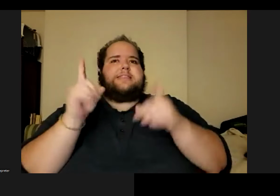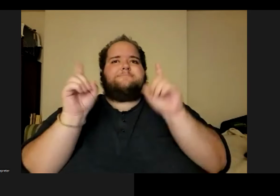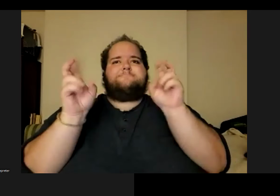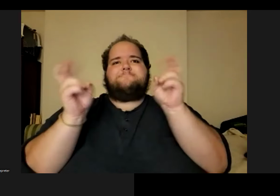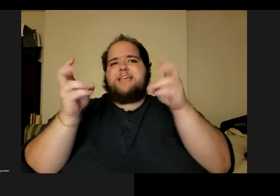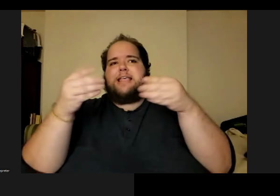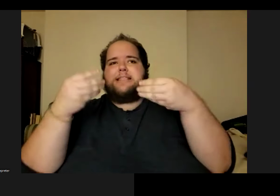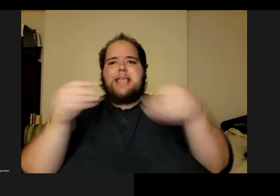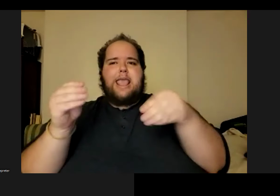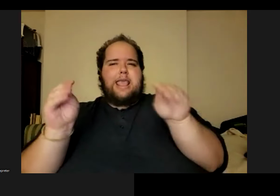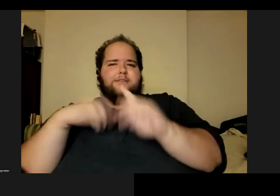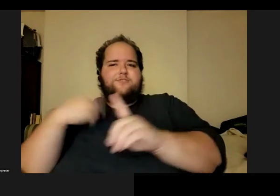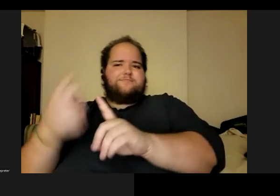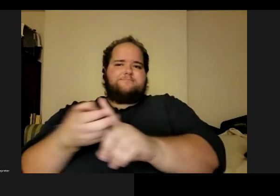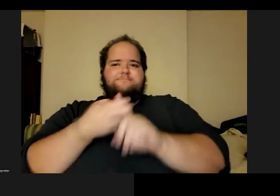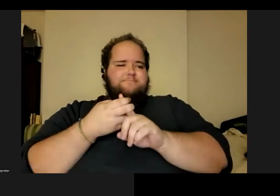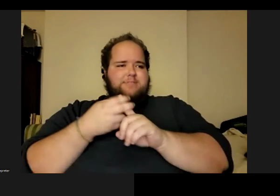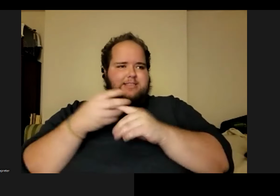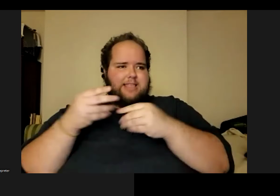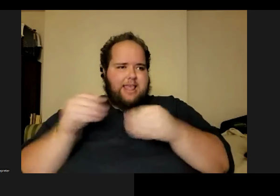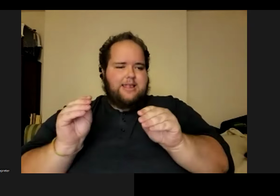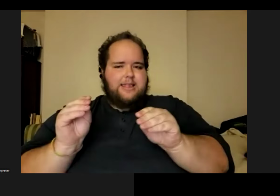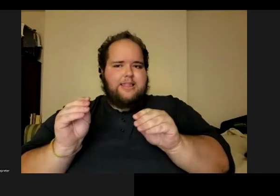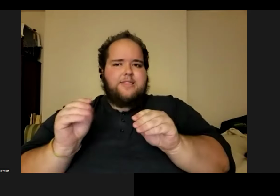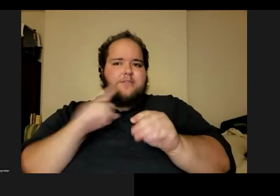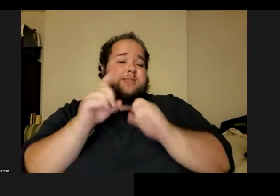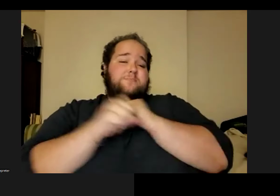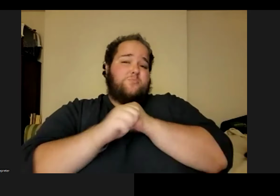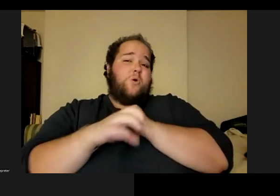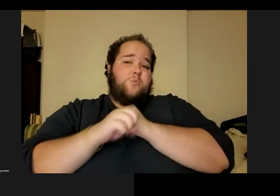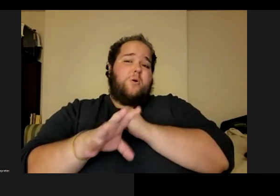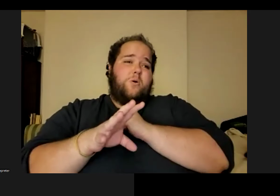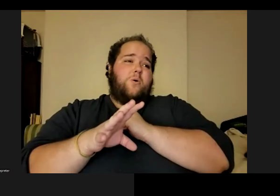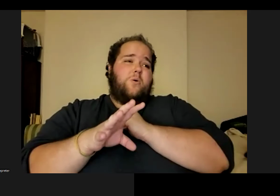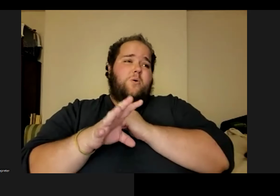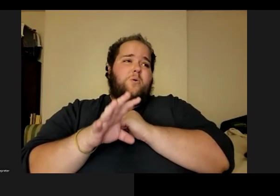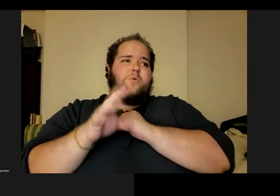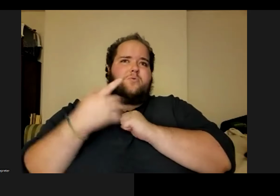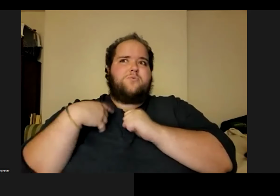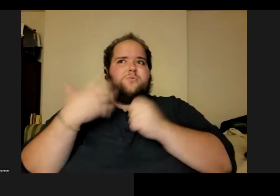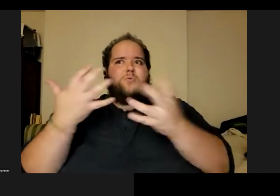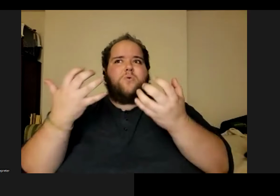as well. So this is like your promotional material and you're driving sales so